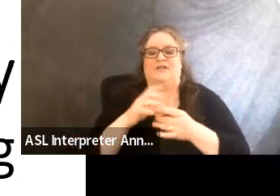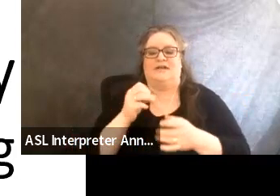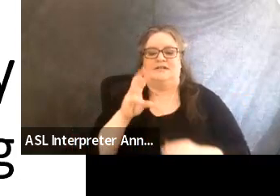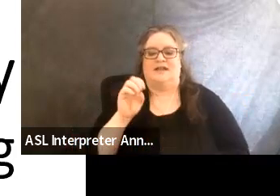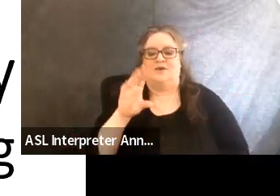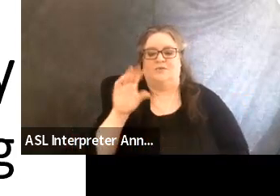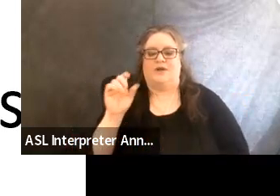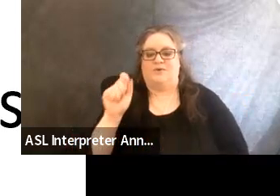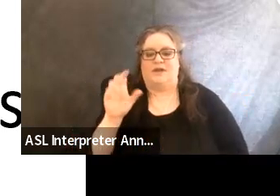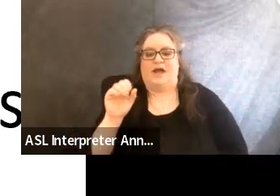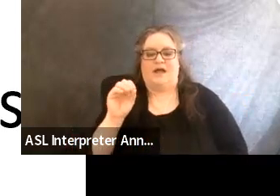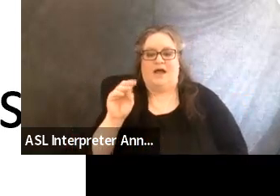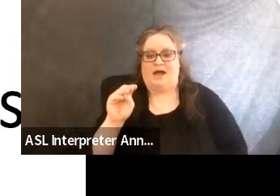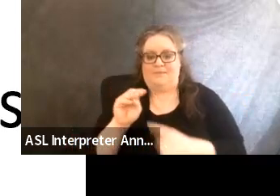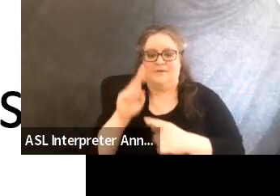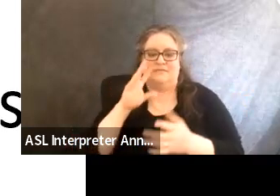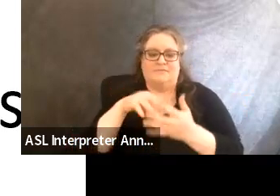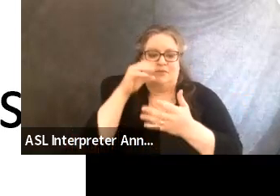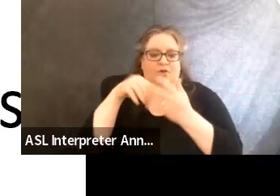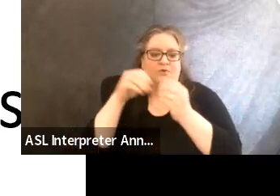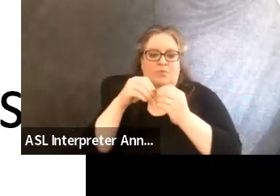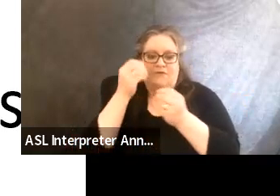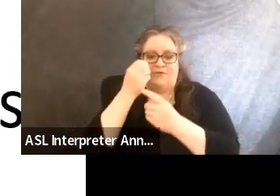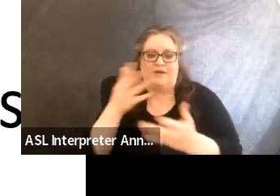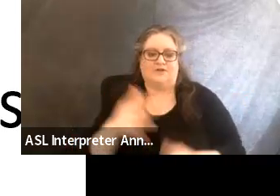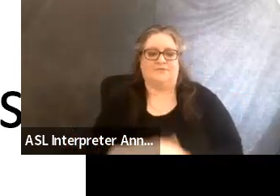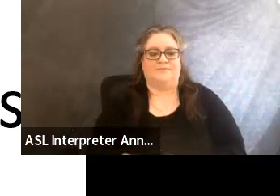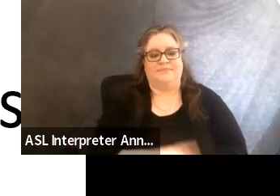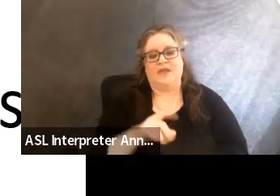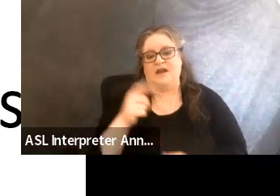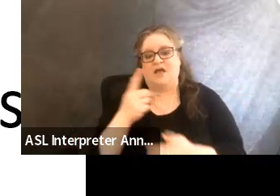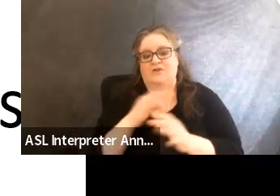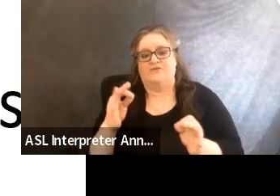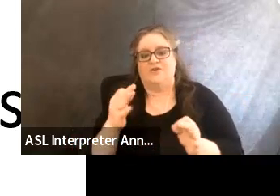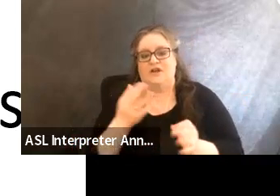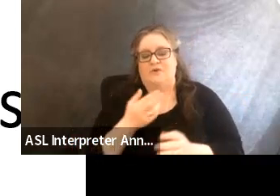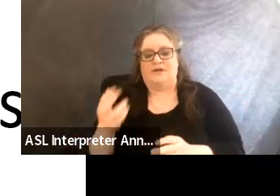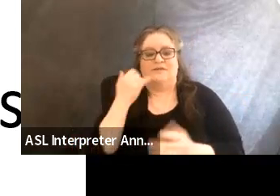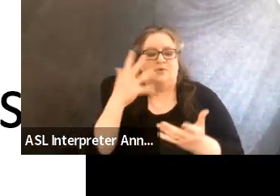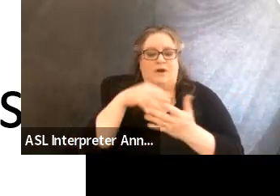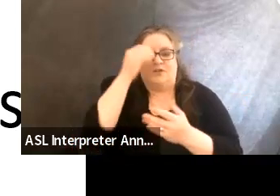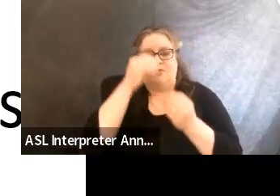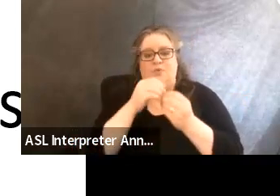to learn more. And other free resources. If you'd like to learn more from WeCo,